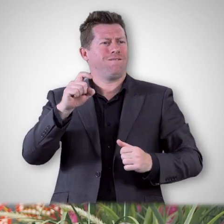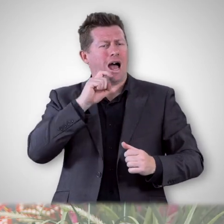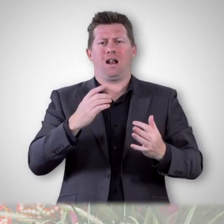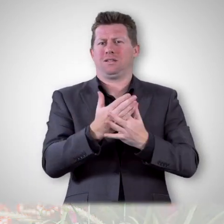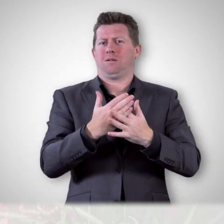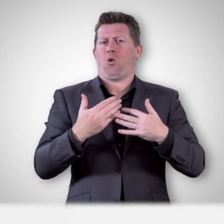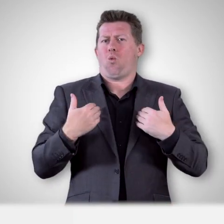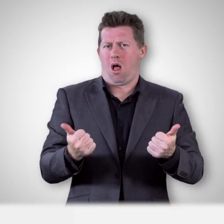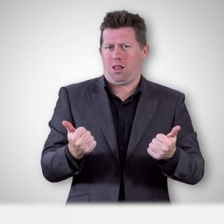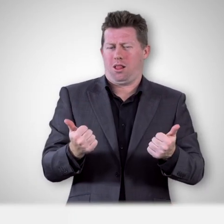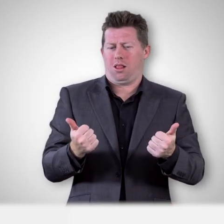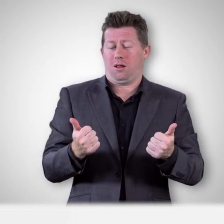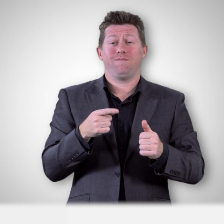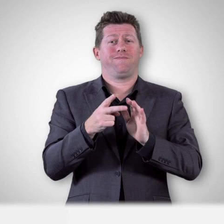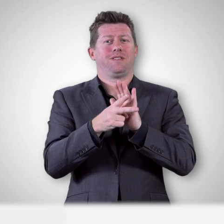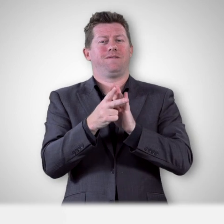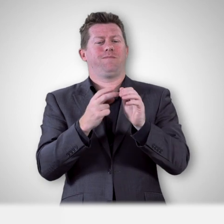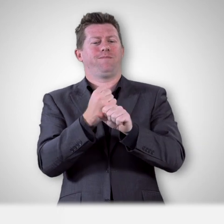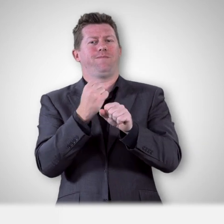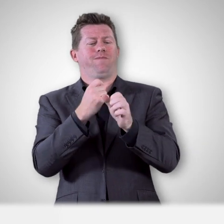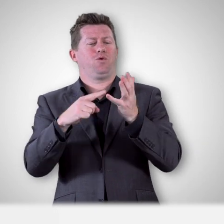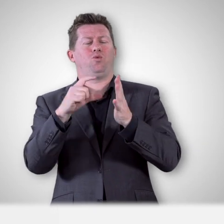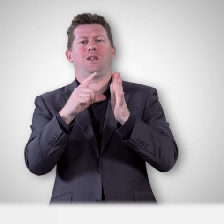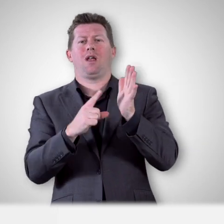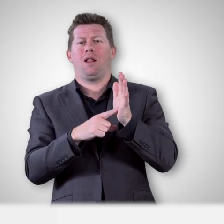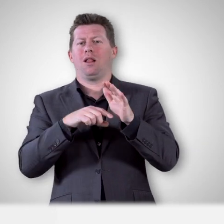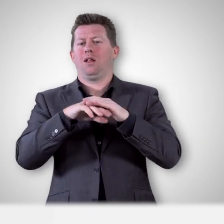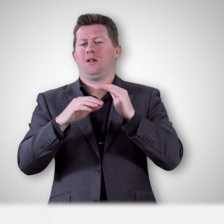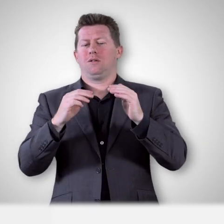This video was produced for the Universal Design for Learning in Tertiary Education